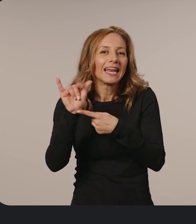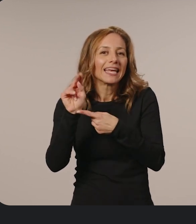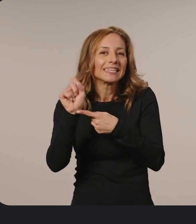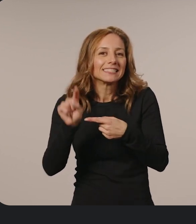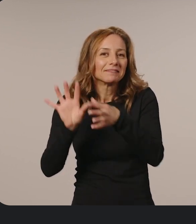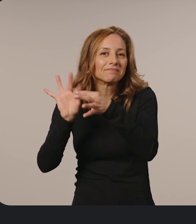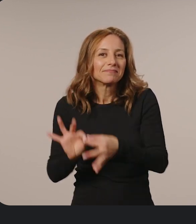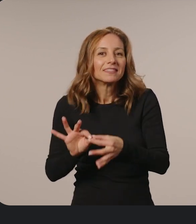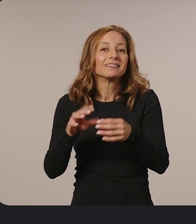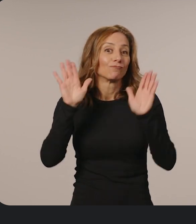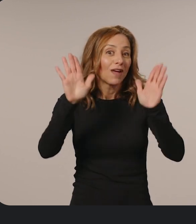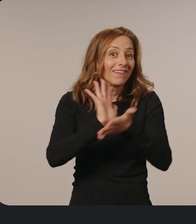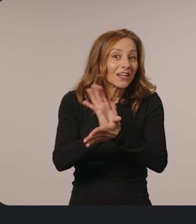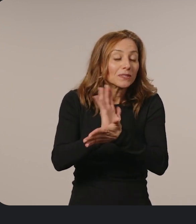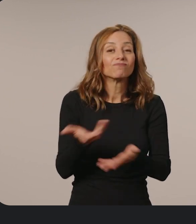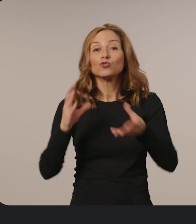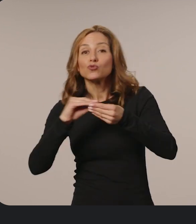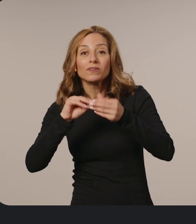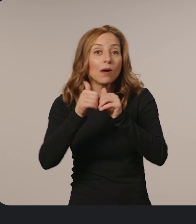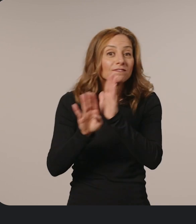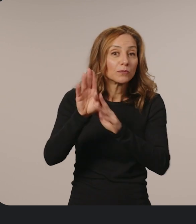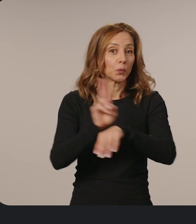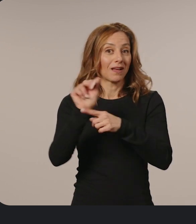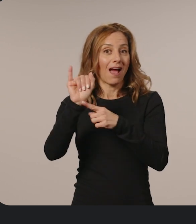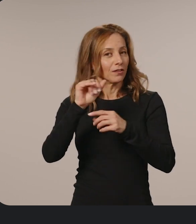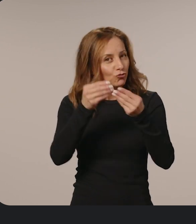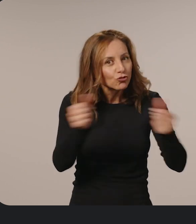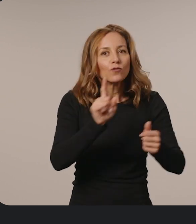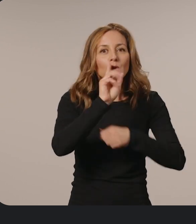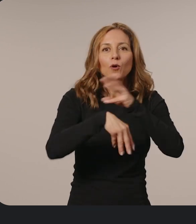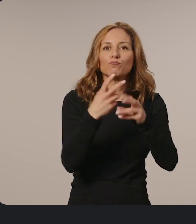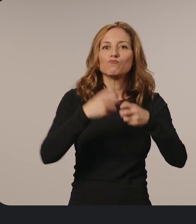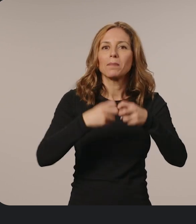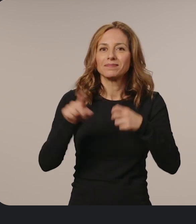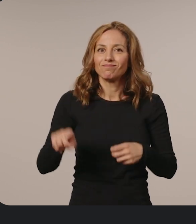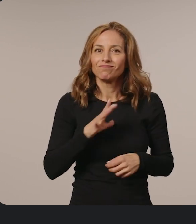to some great video stories of how developers are using AI to solve real world problems.